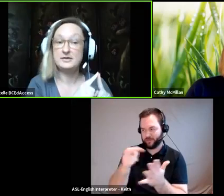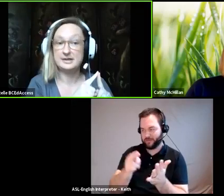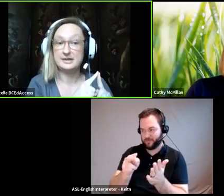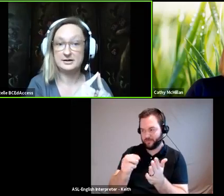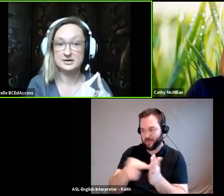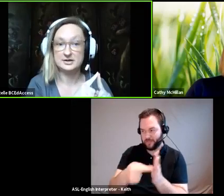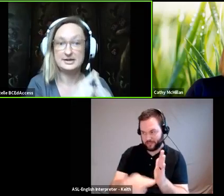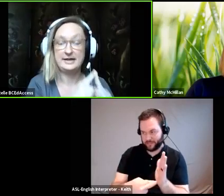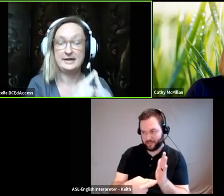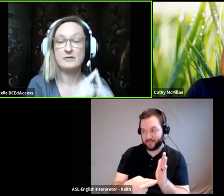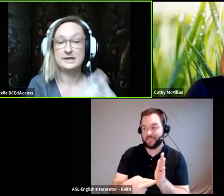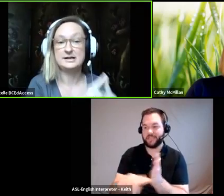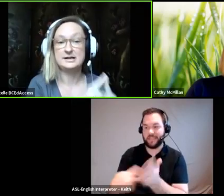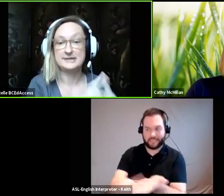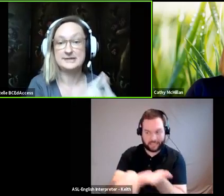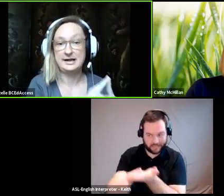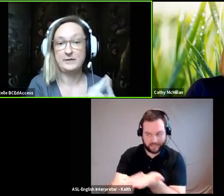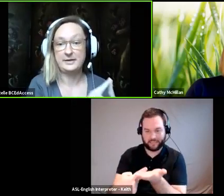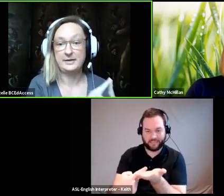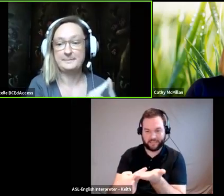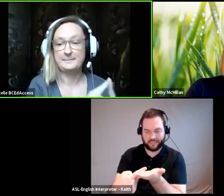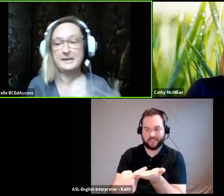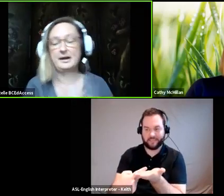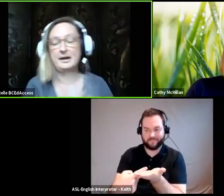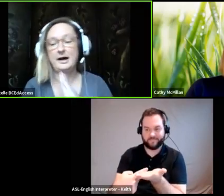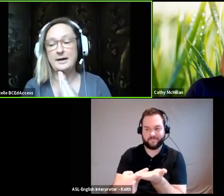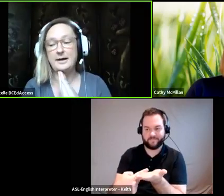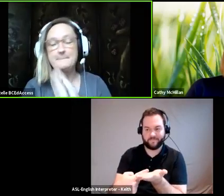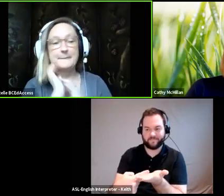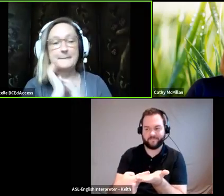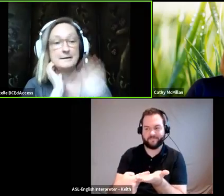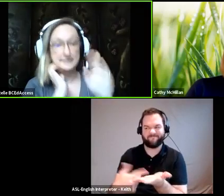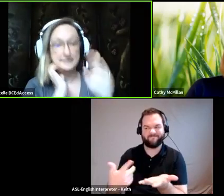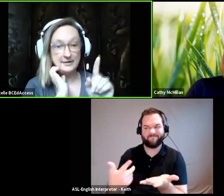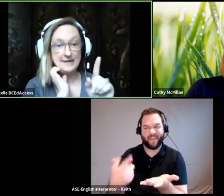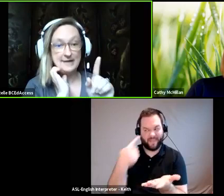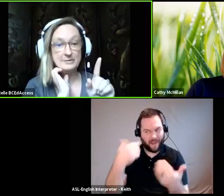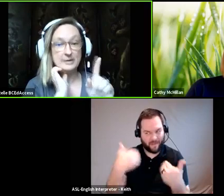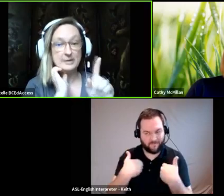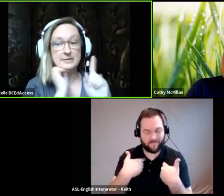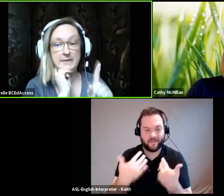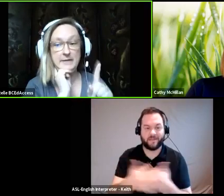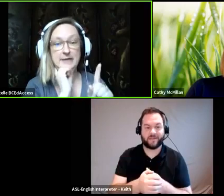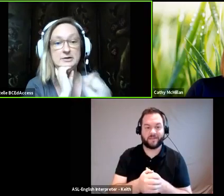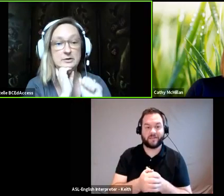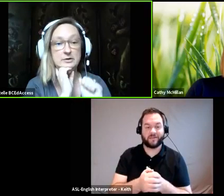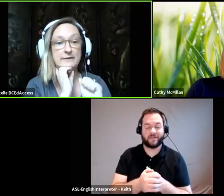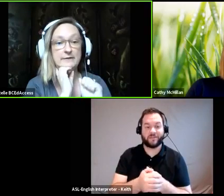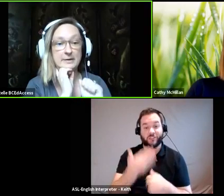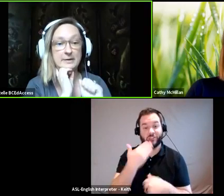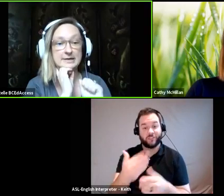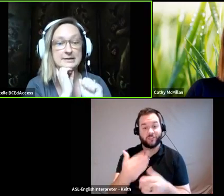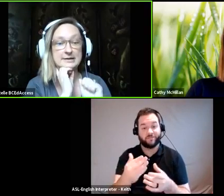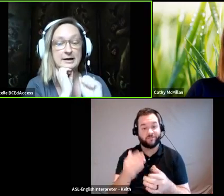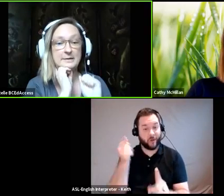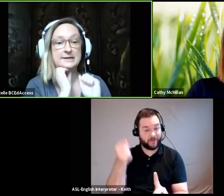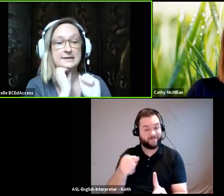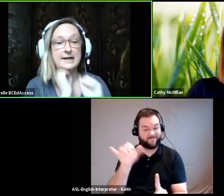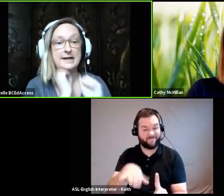to look at the findings and to talk with the other psychologists that had already done a cycle. get with with him. So that is a point to be made